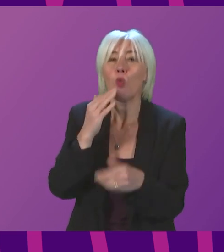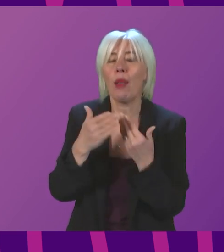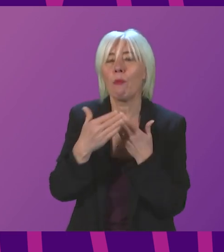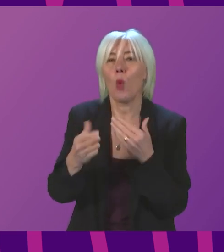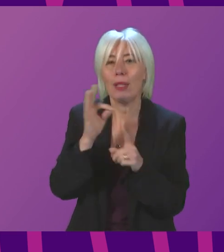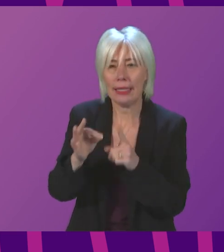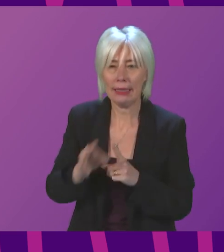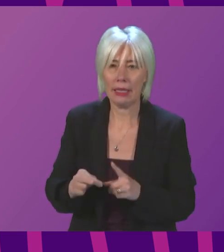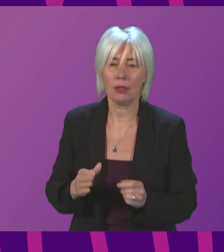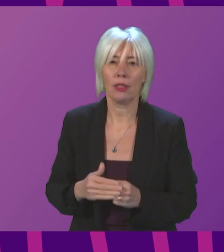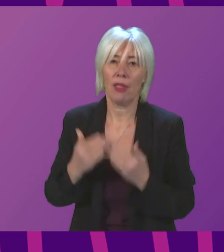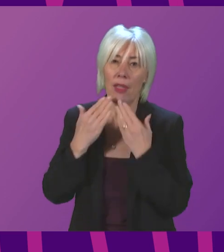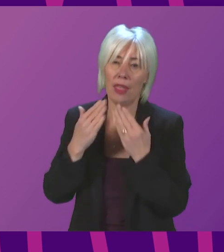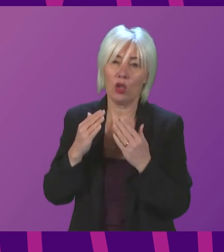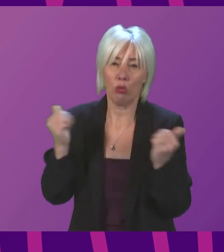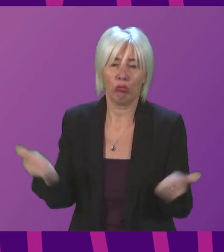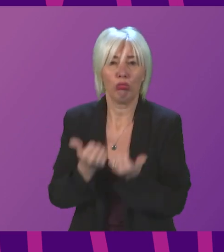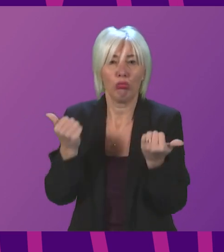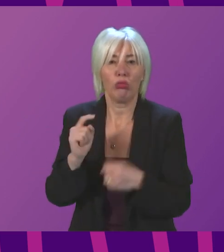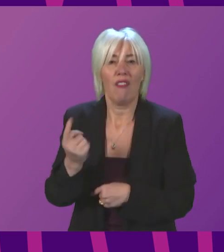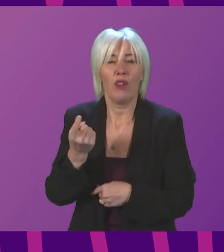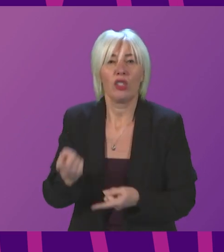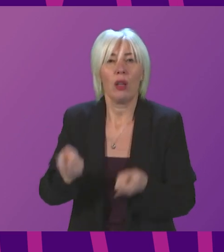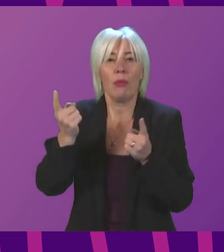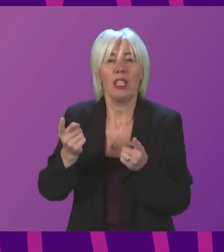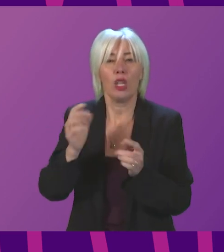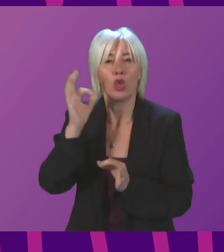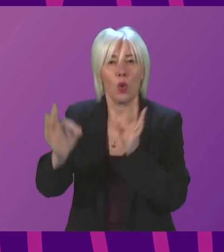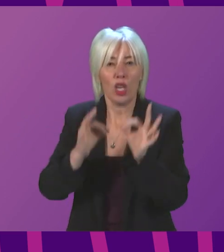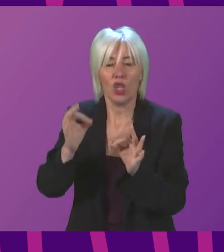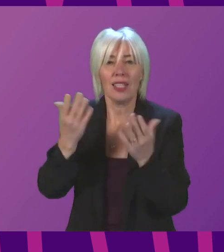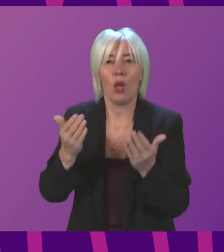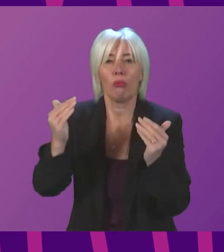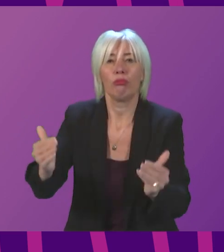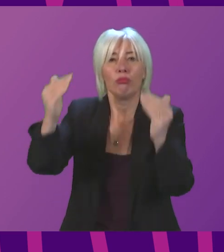That concludes First Minister’s question time. We will move on to members’ business. I remind members that this meeting of Parliament is not currently suspended. I ask you to behave, at all times, in a manner befitting parliamentarians.